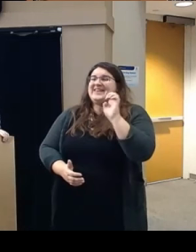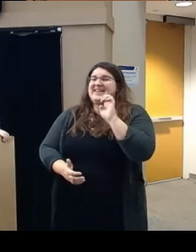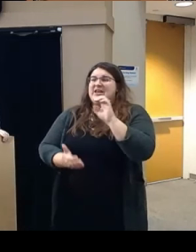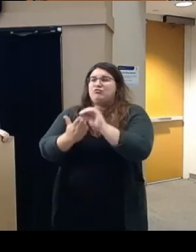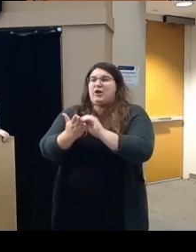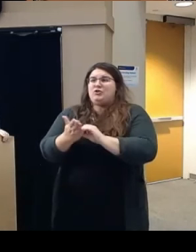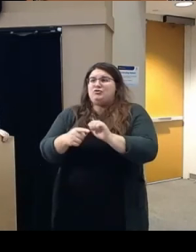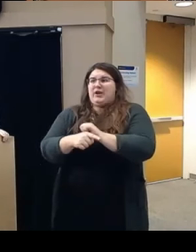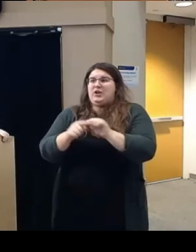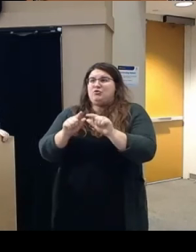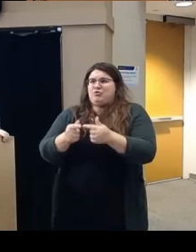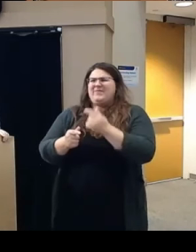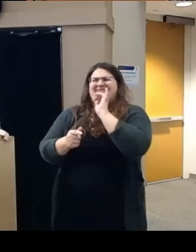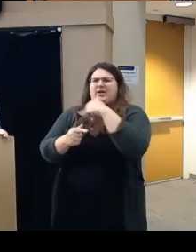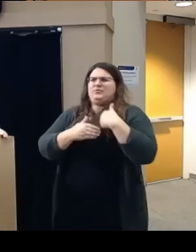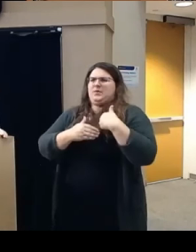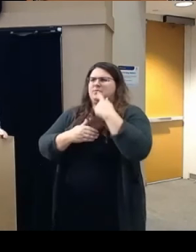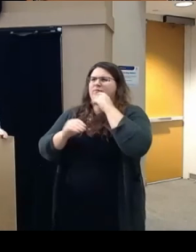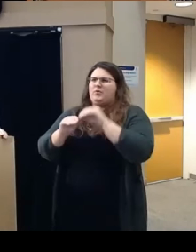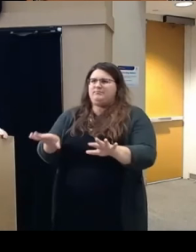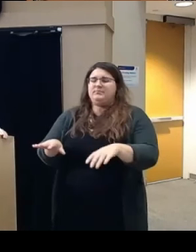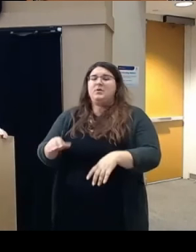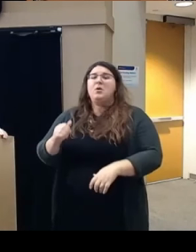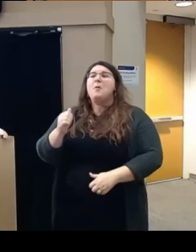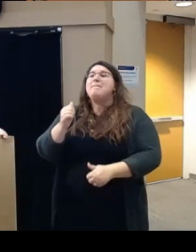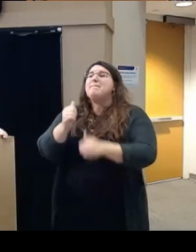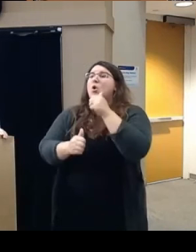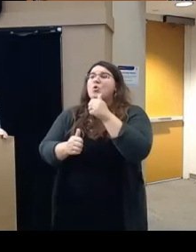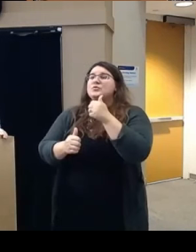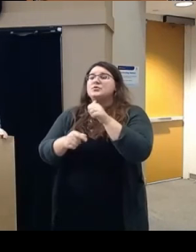approximately 45 minutes of training which is mostly watching demonstration videos but there's